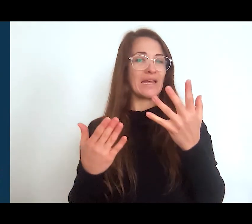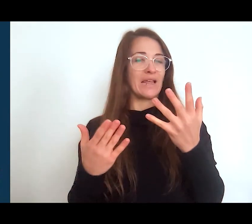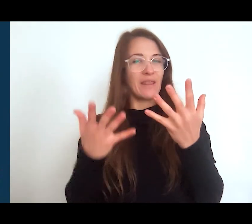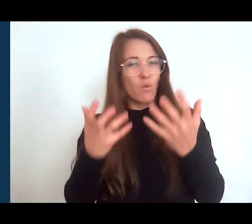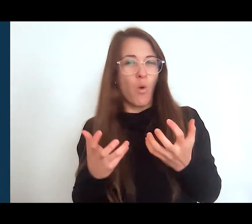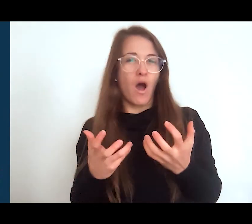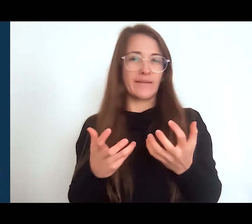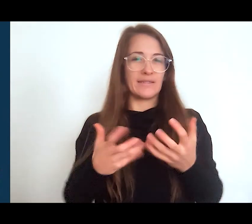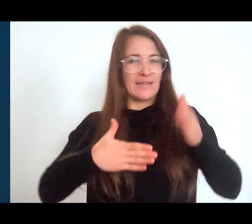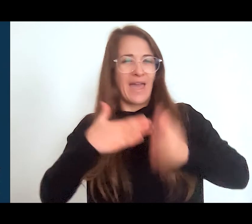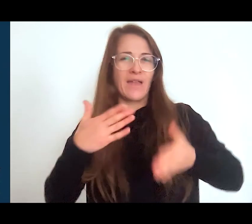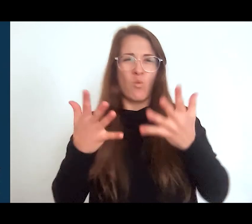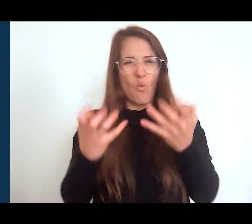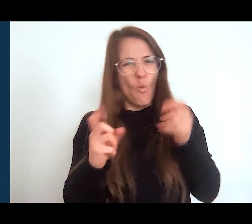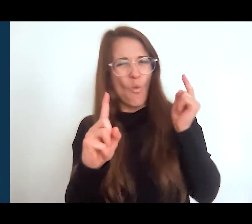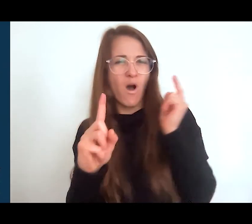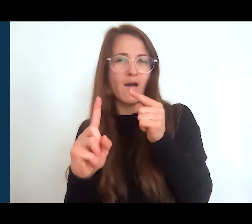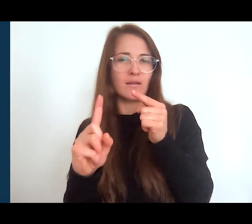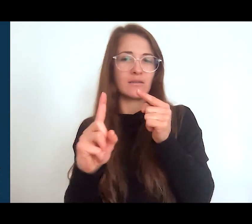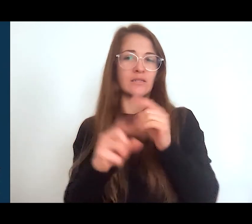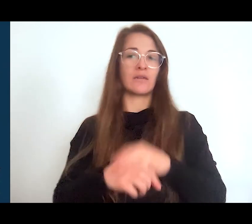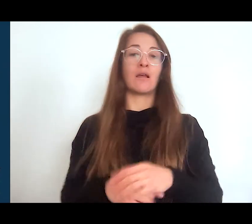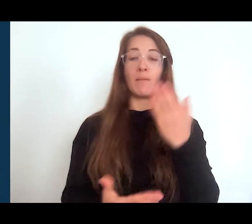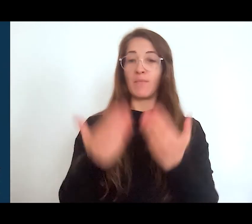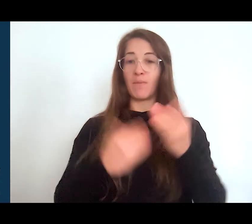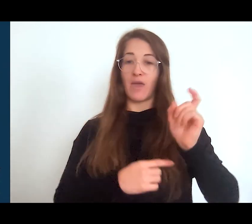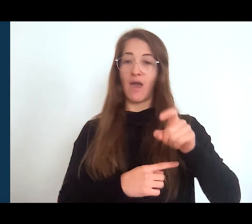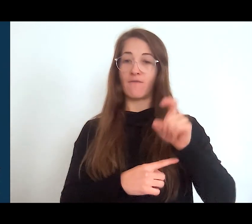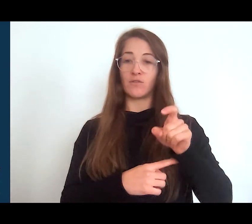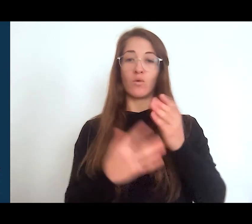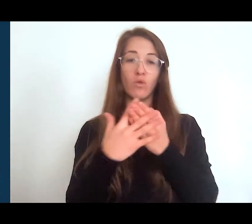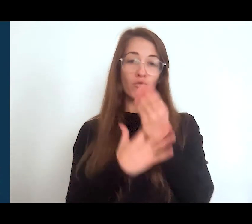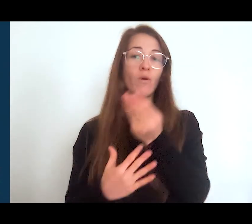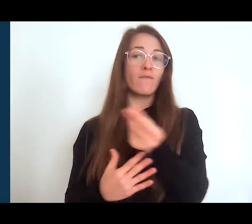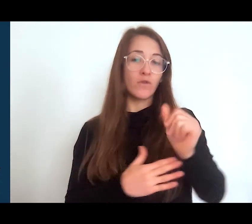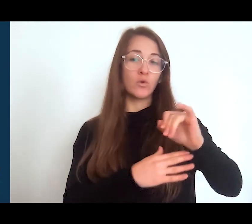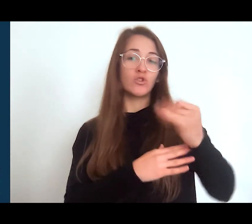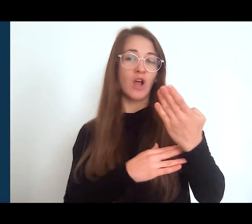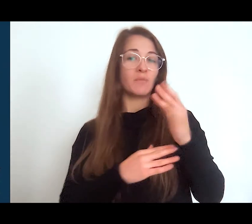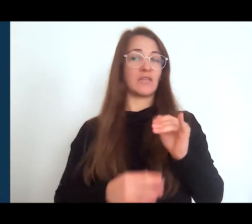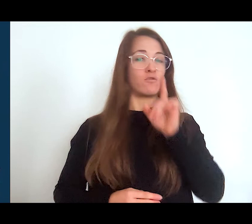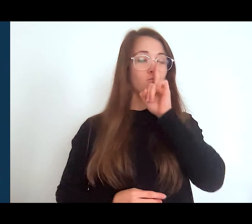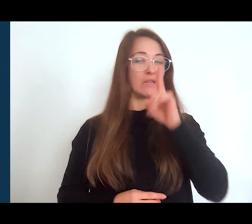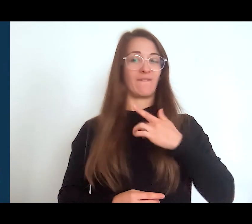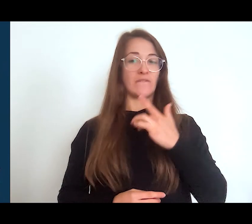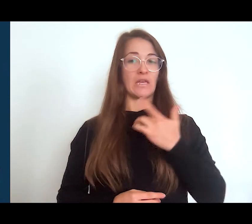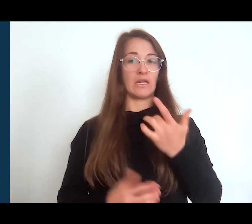HELPFUL FOR PEOPLE IN FIGURING OUT WHAT THEY WANT TO DO. YOU MAY HAVE TO GO THROUGH JOBS